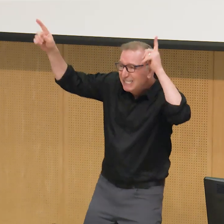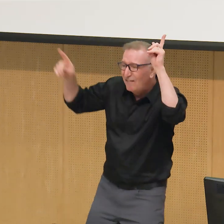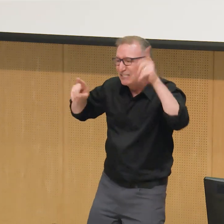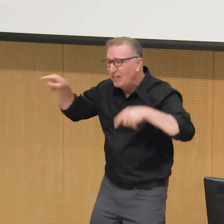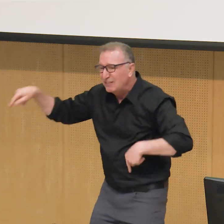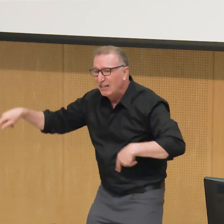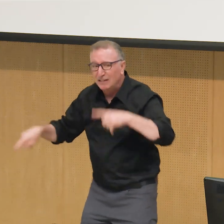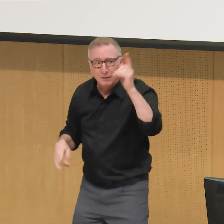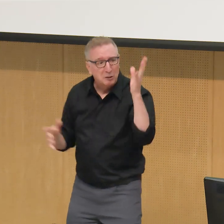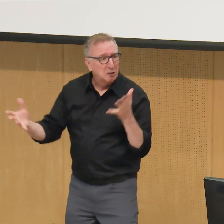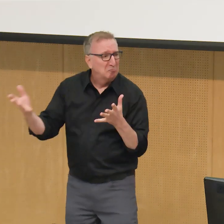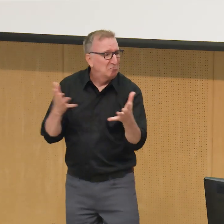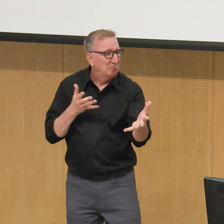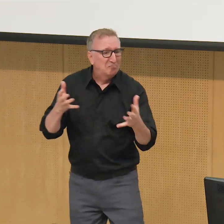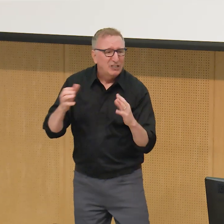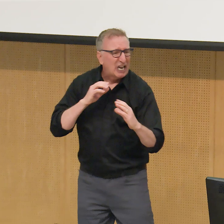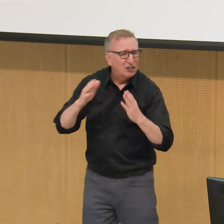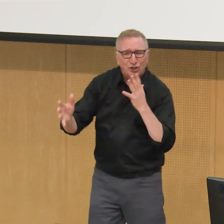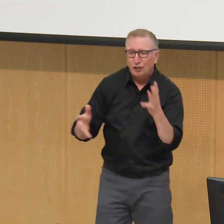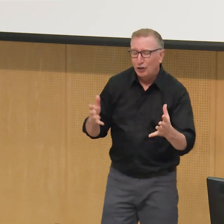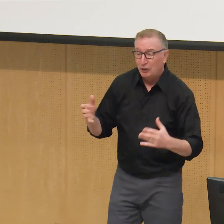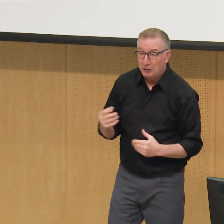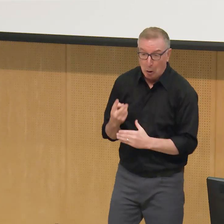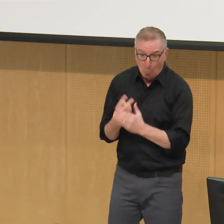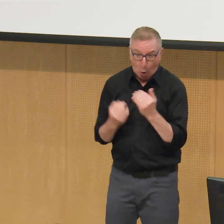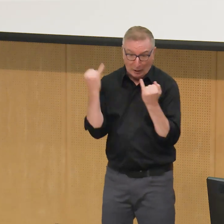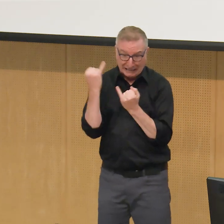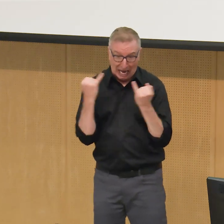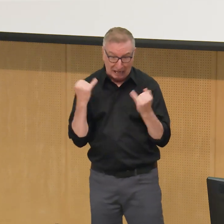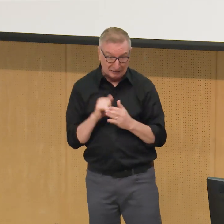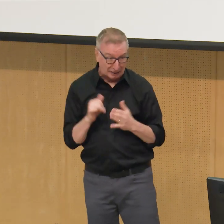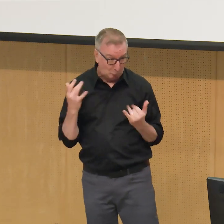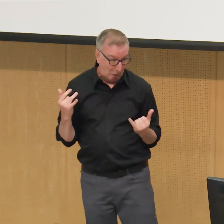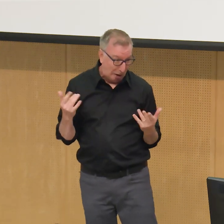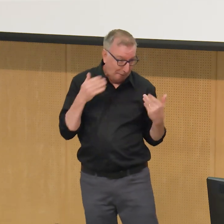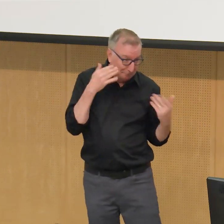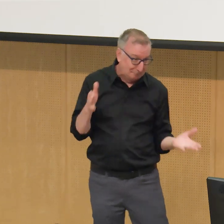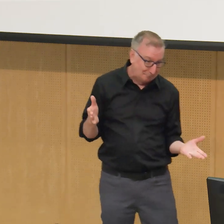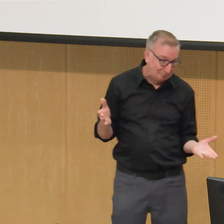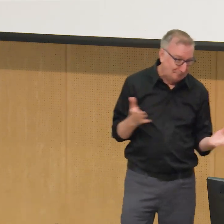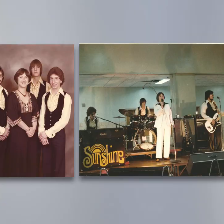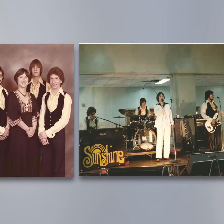and just try and figure out how to communicate, and maybe that's because both of our families are Italian. I don't know.